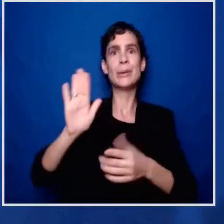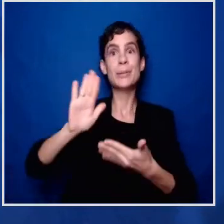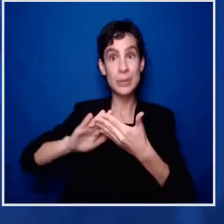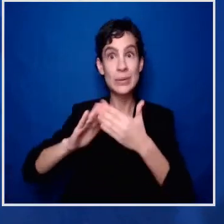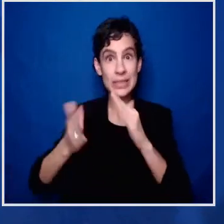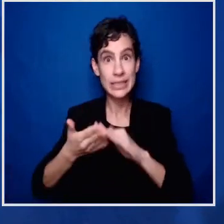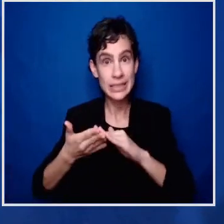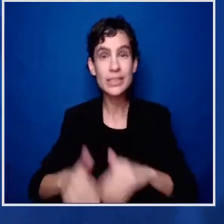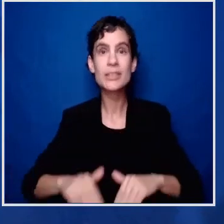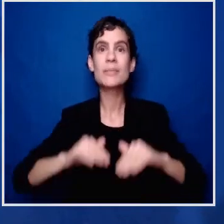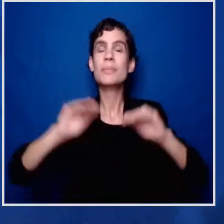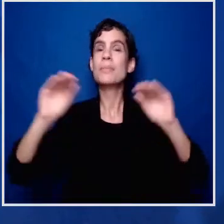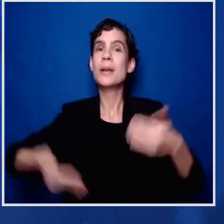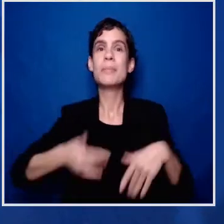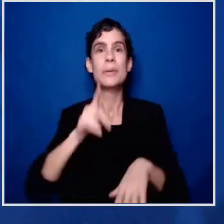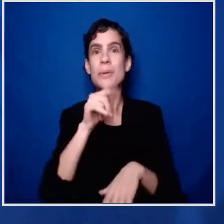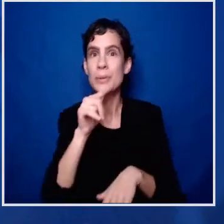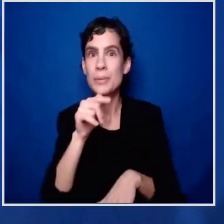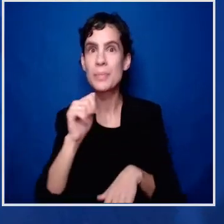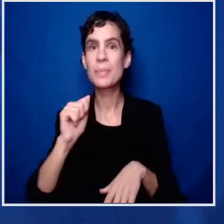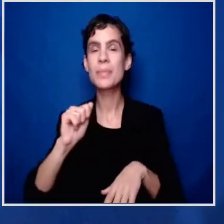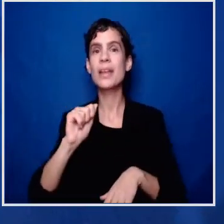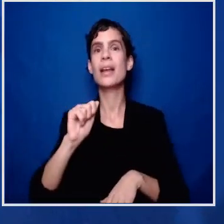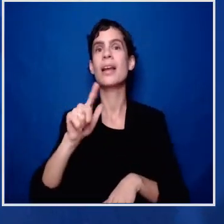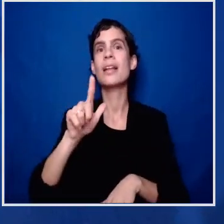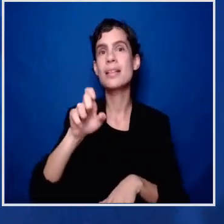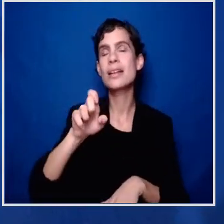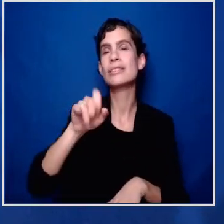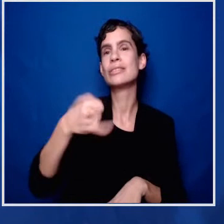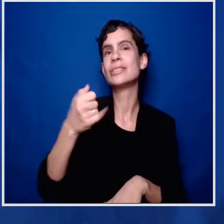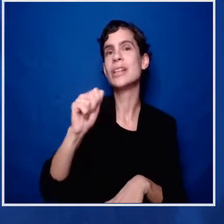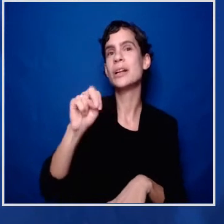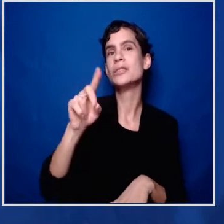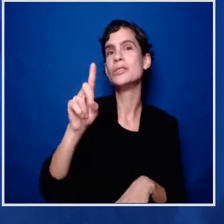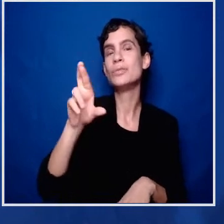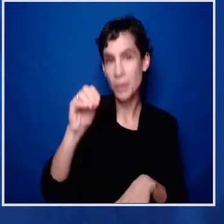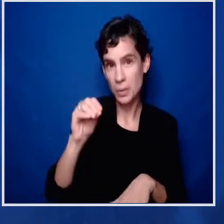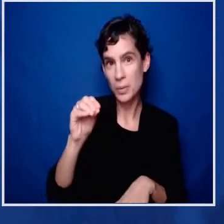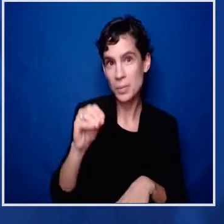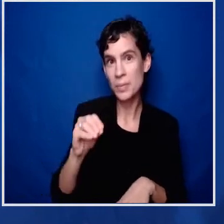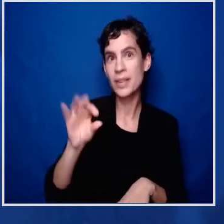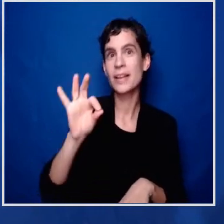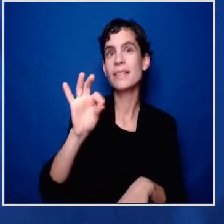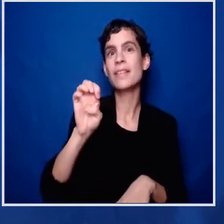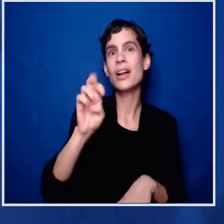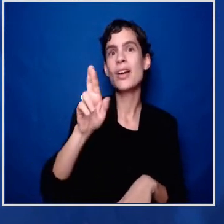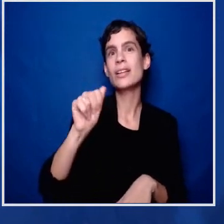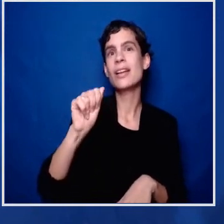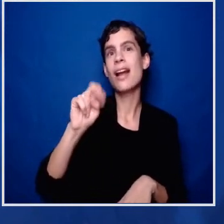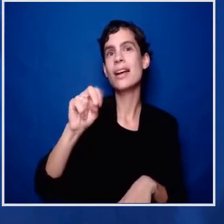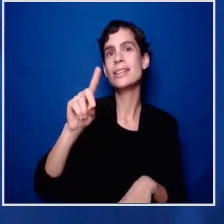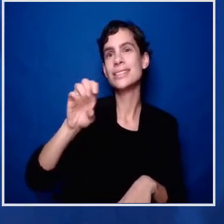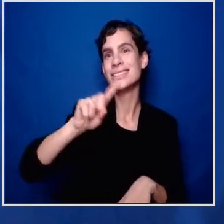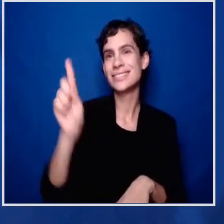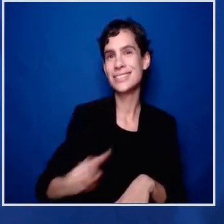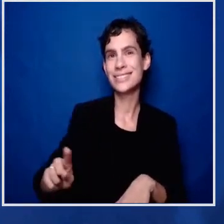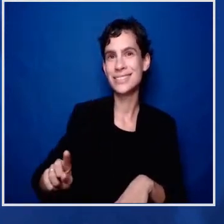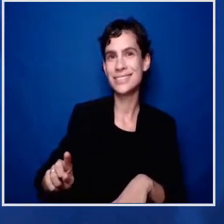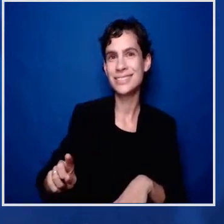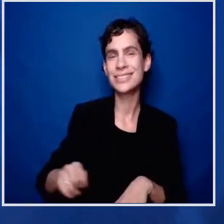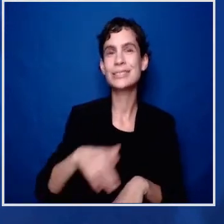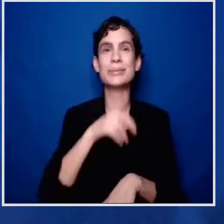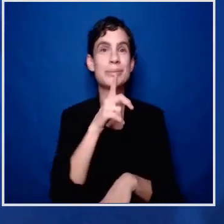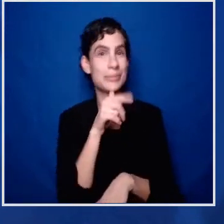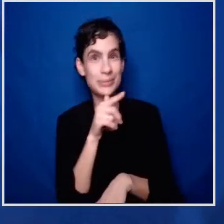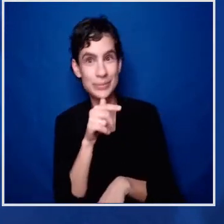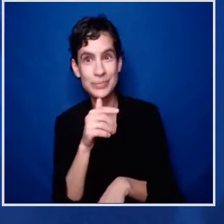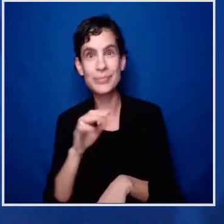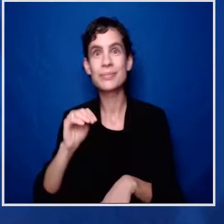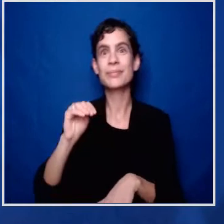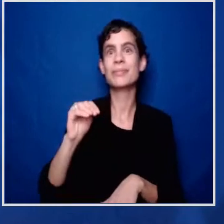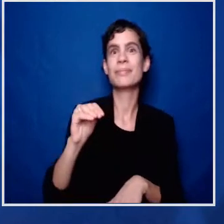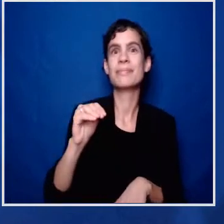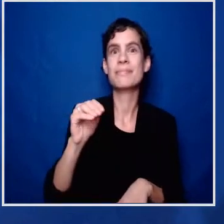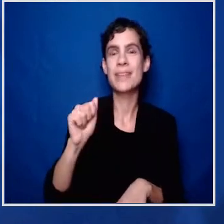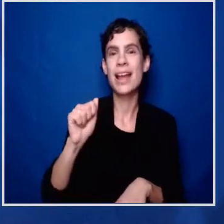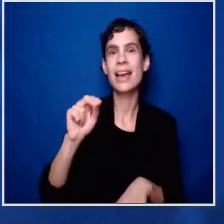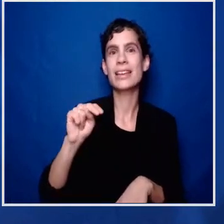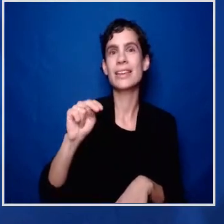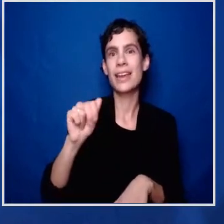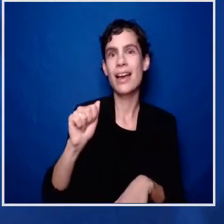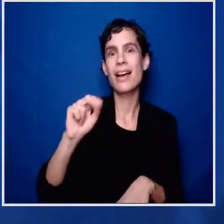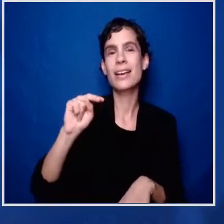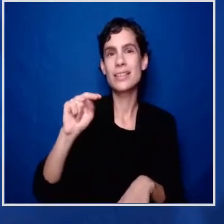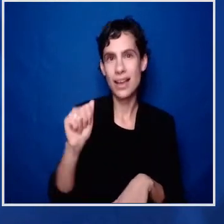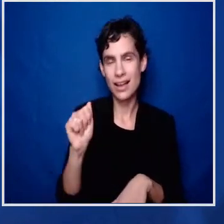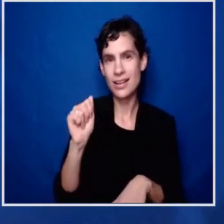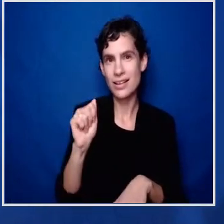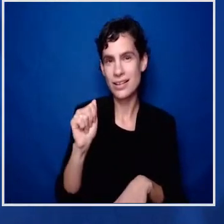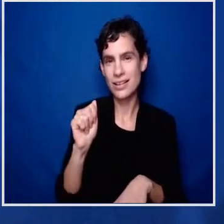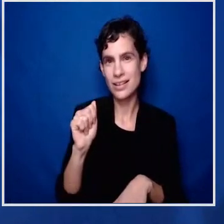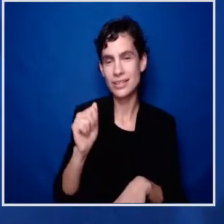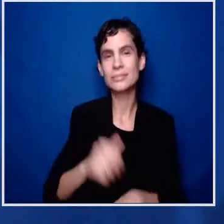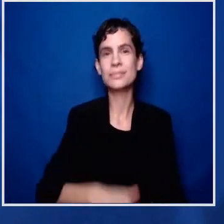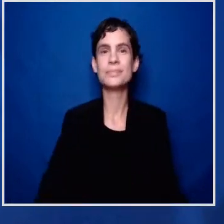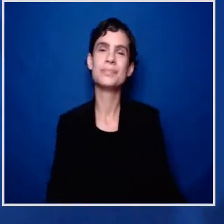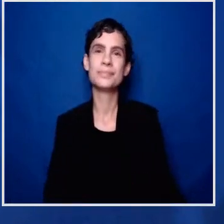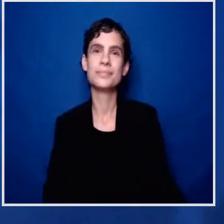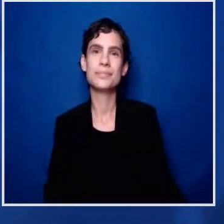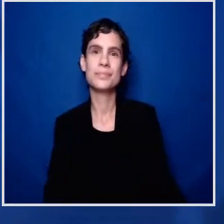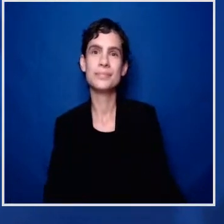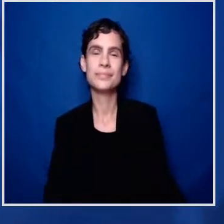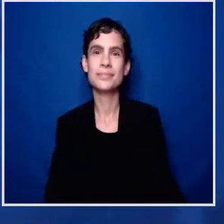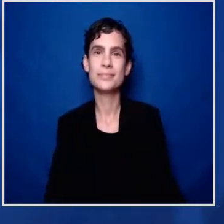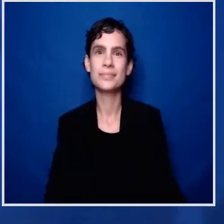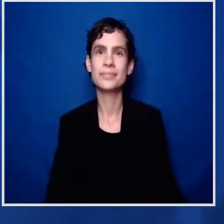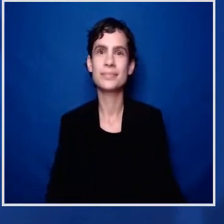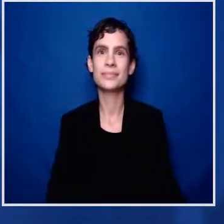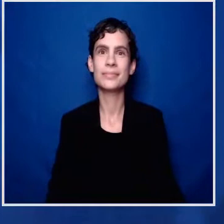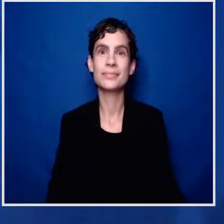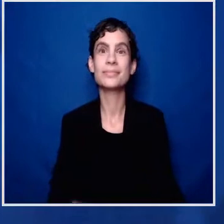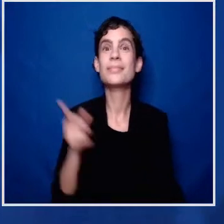PLEASE WELCOME SINGER AND